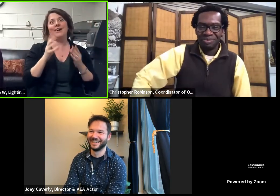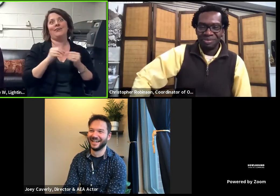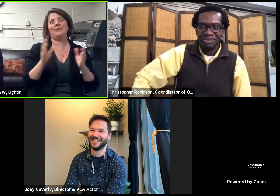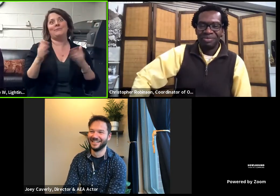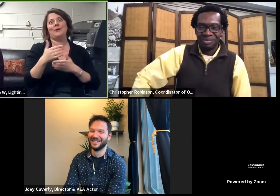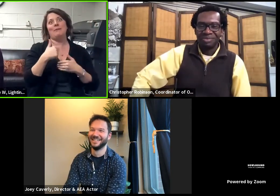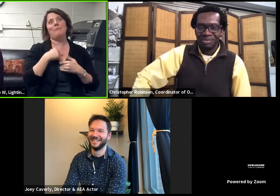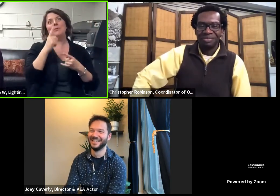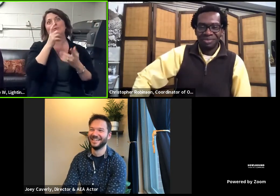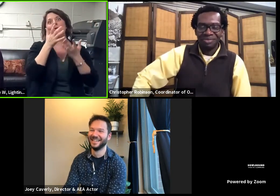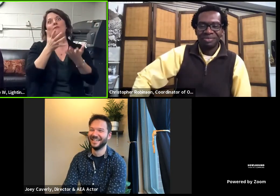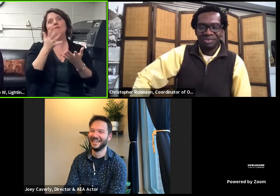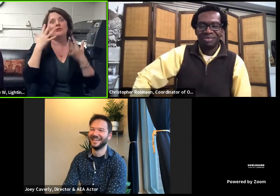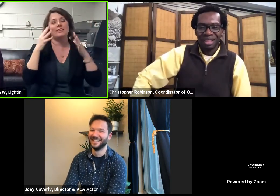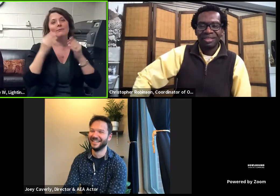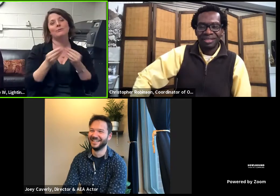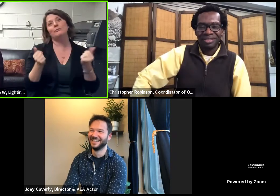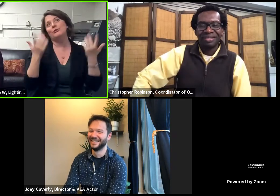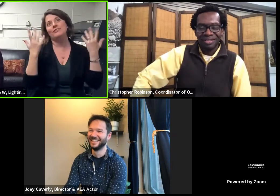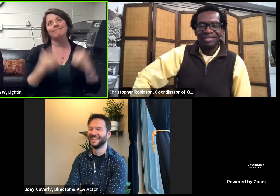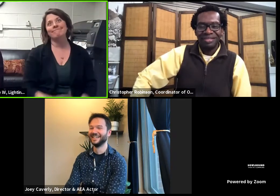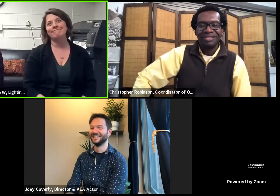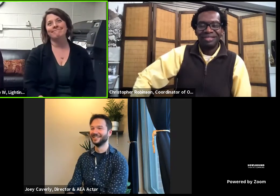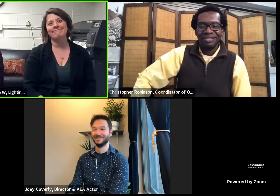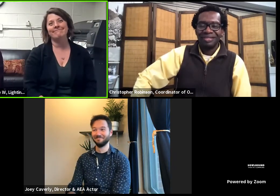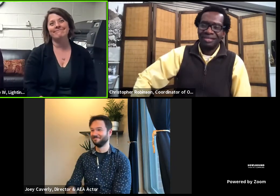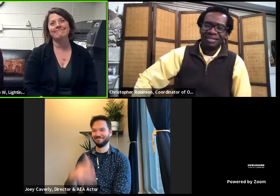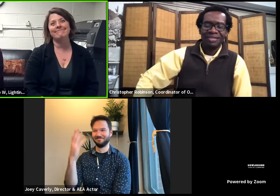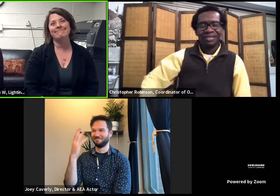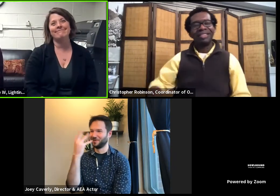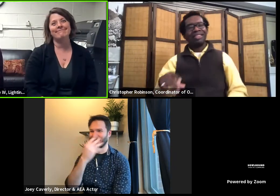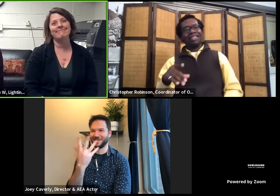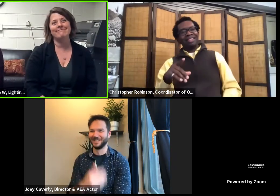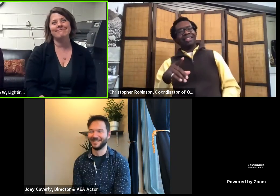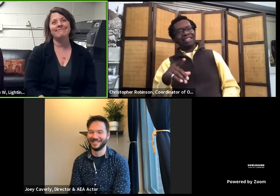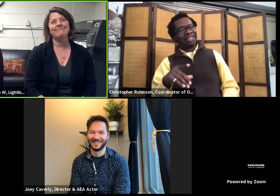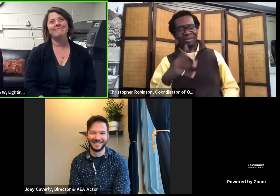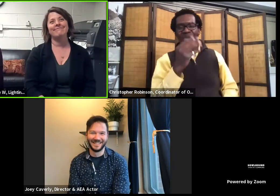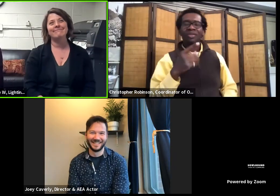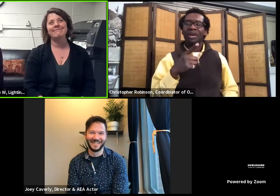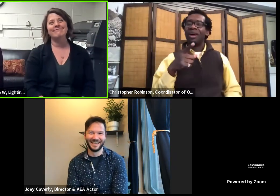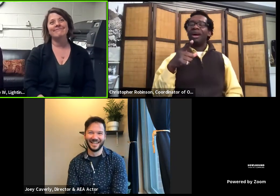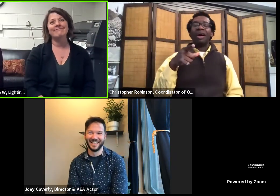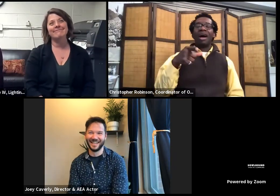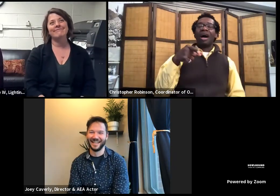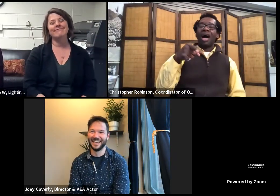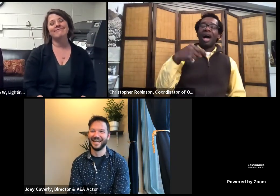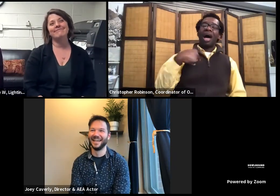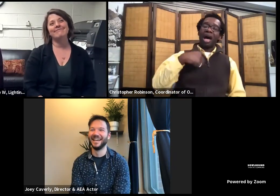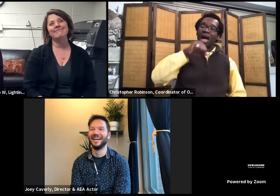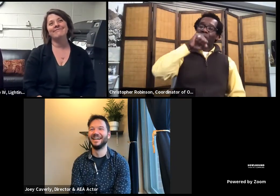that the deaf artist in the room, I offered the suggestion for a sound issue and I helped on the sound.